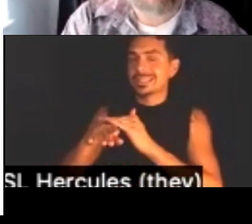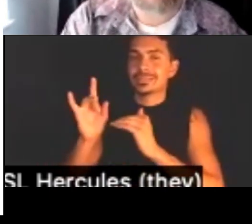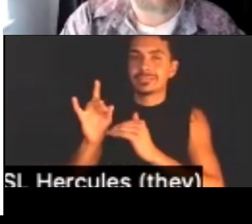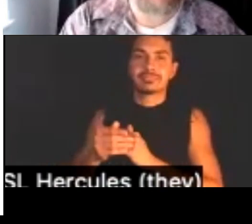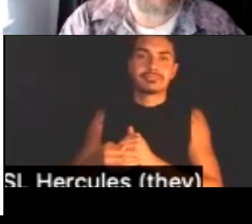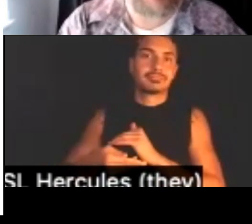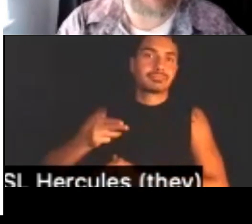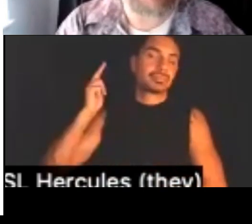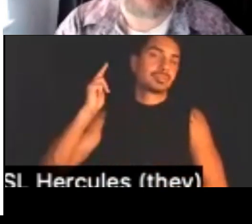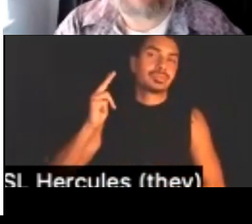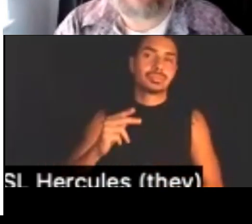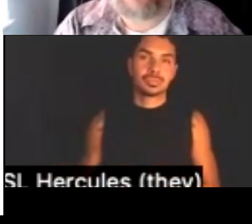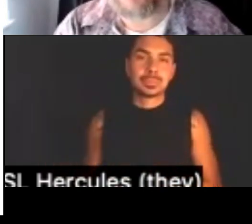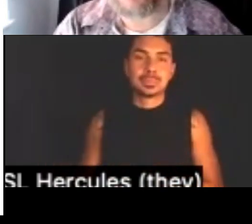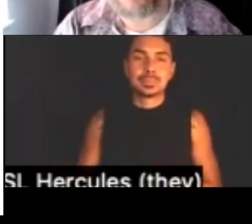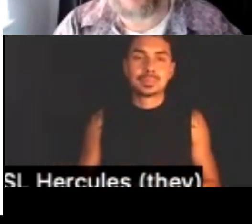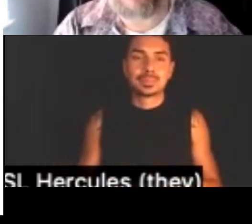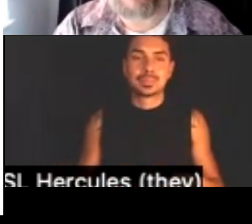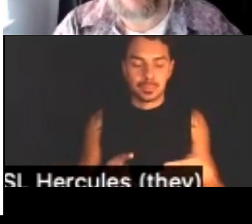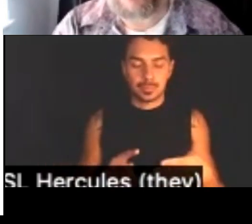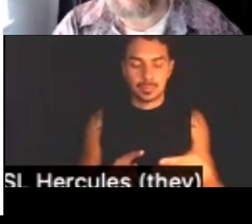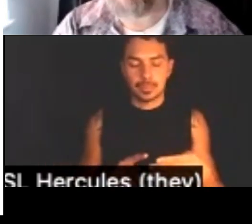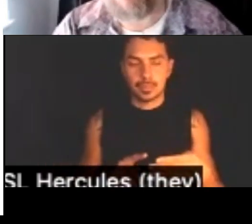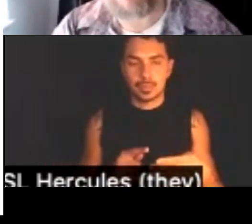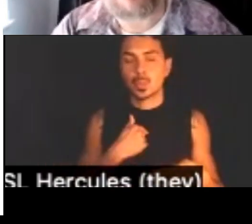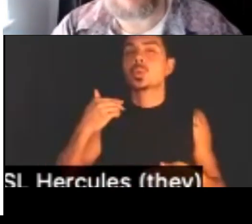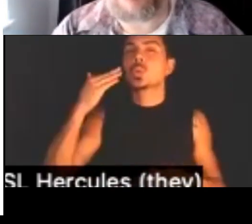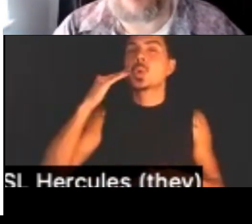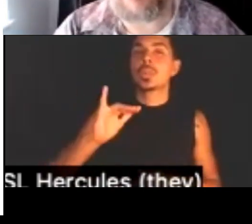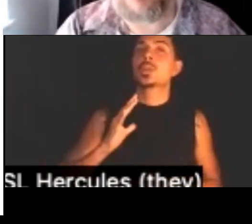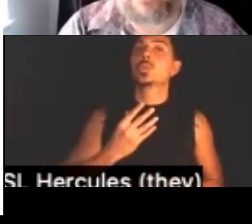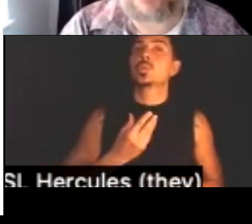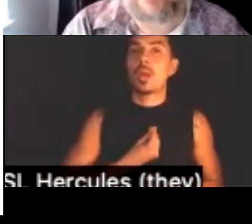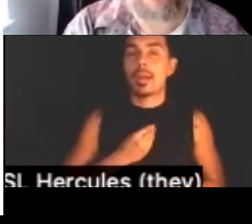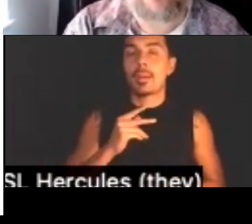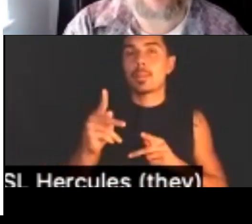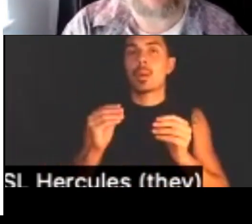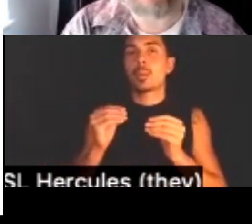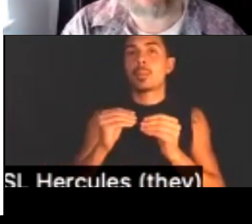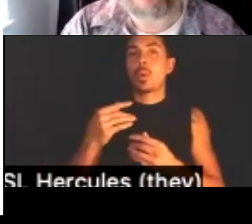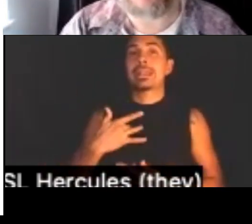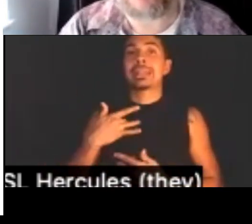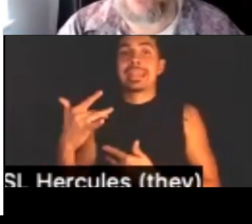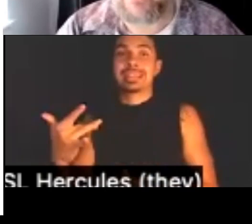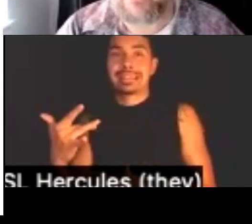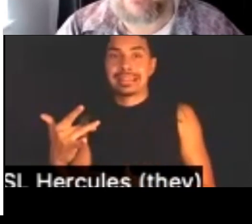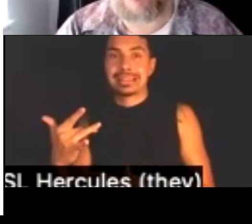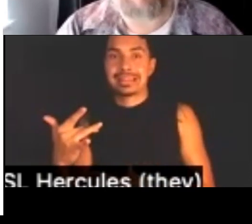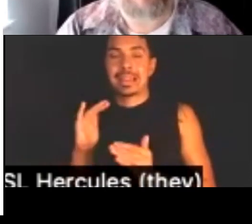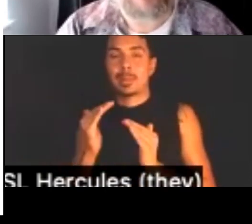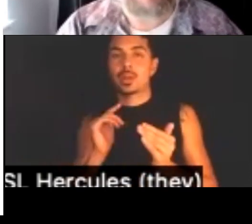We also know that trans folks are more likely than non-trans folks to be working in the street economy.